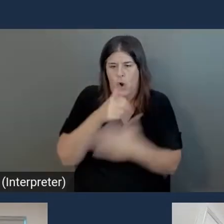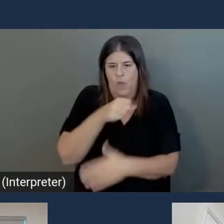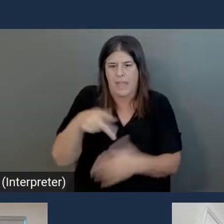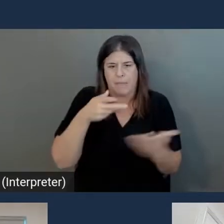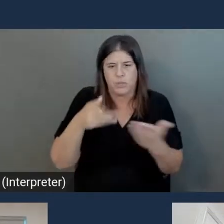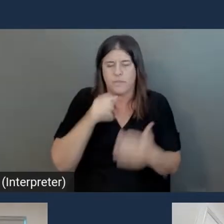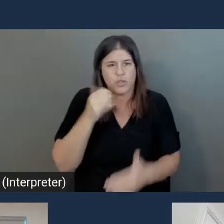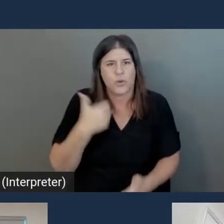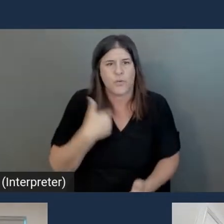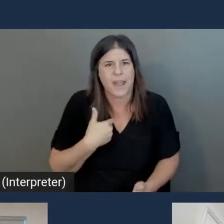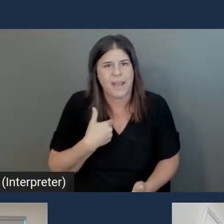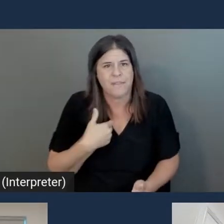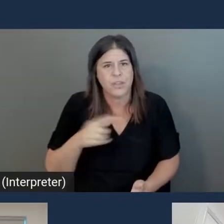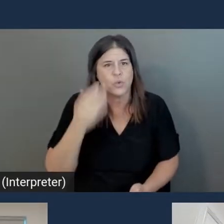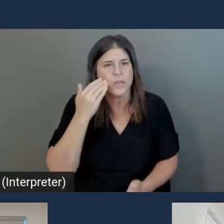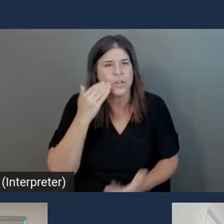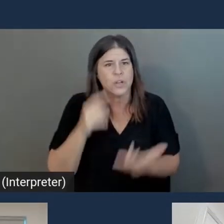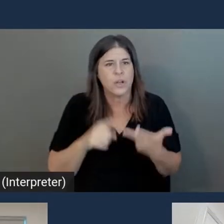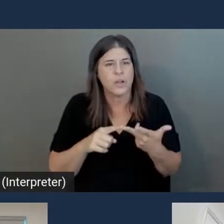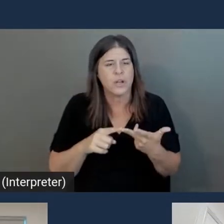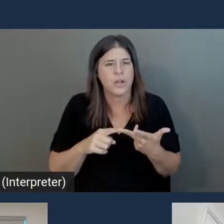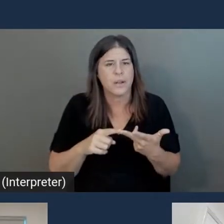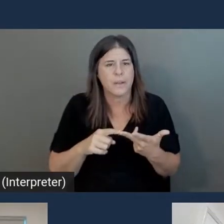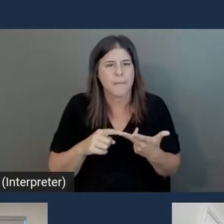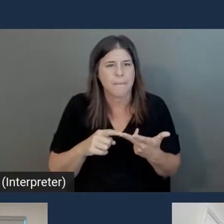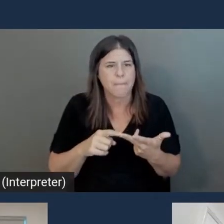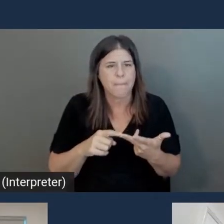You need to know what